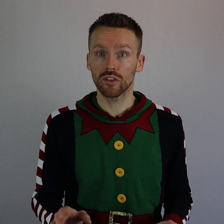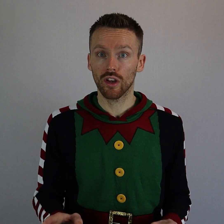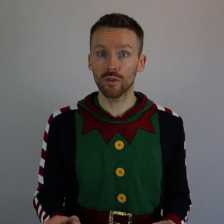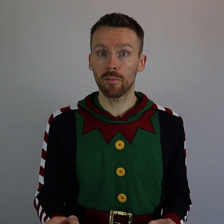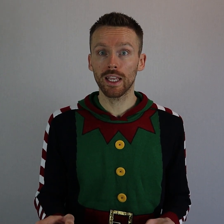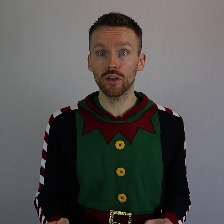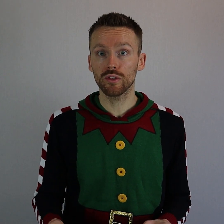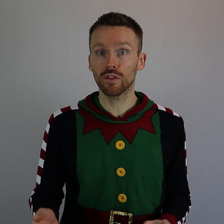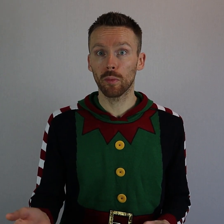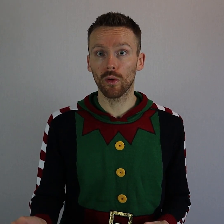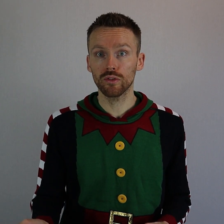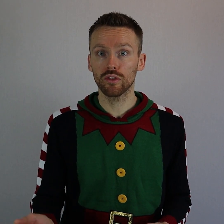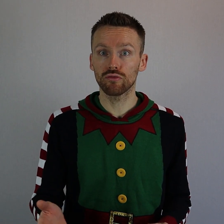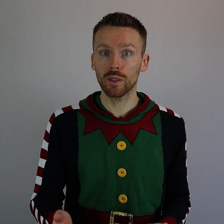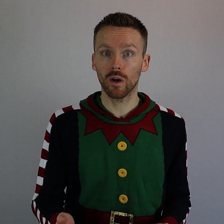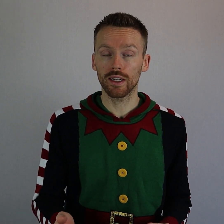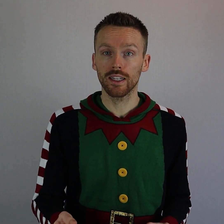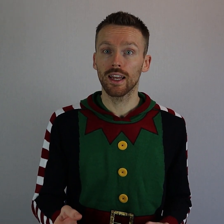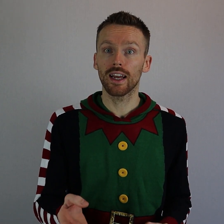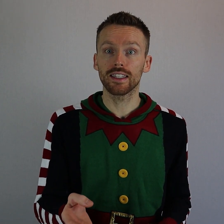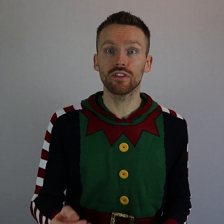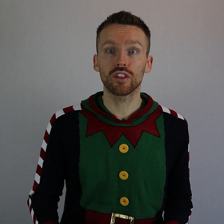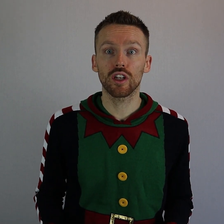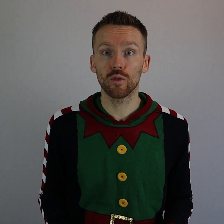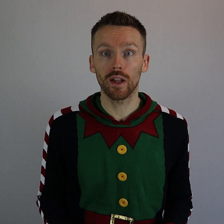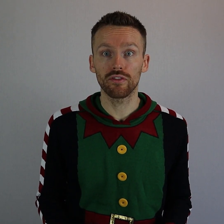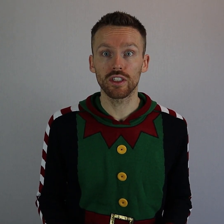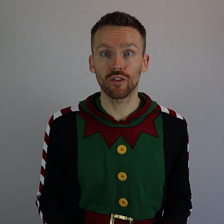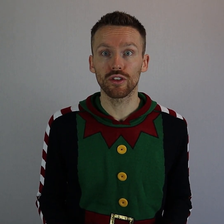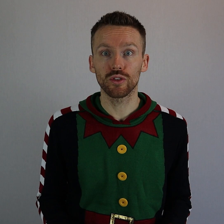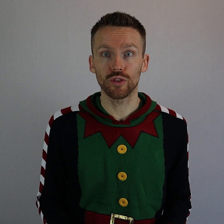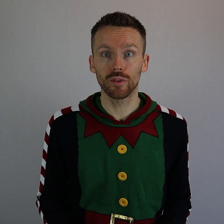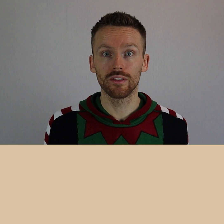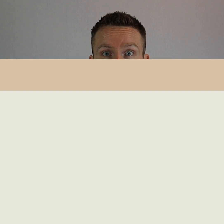so make use of the pause, the rewind and even the slow play feature on YouTube.